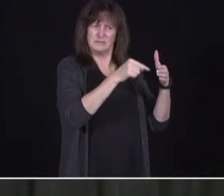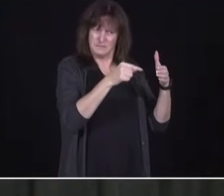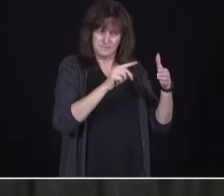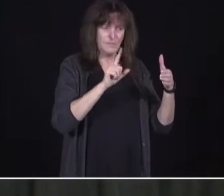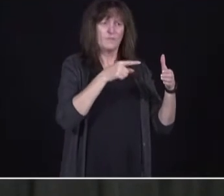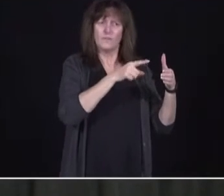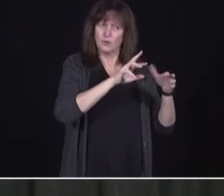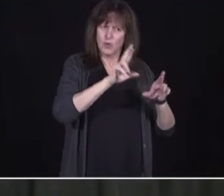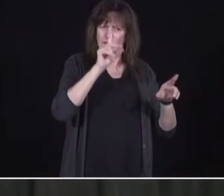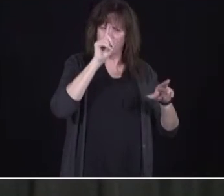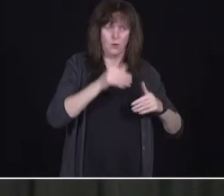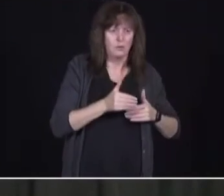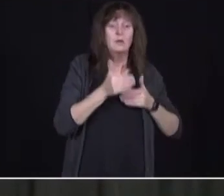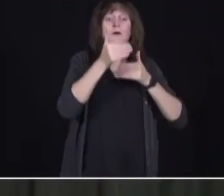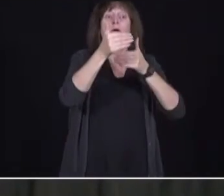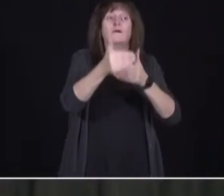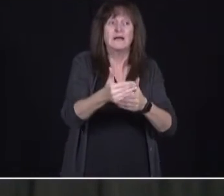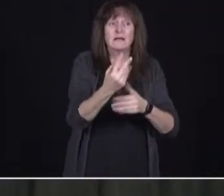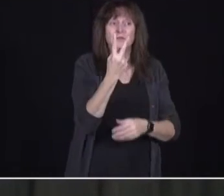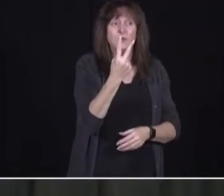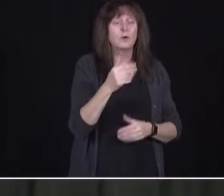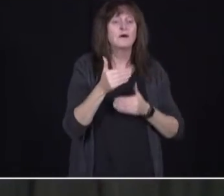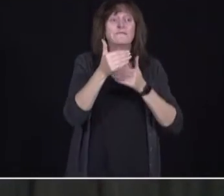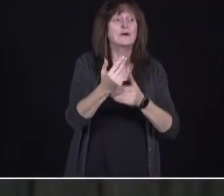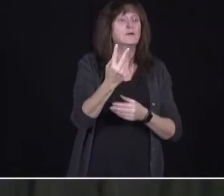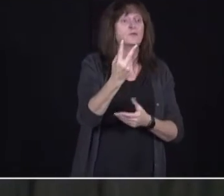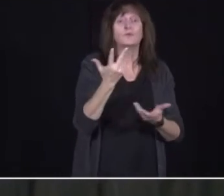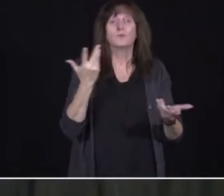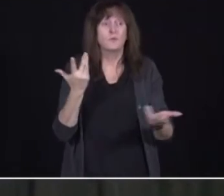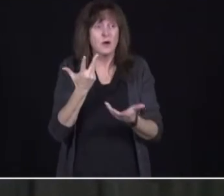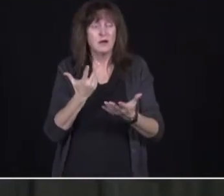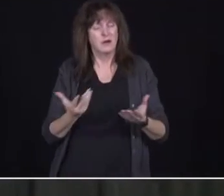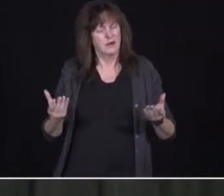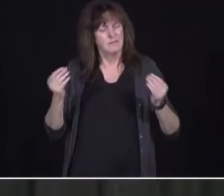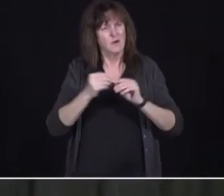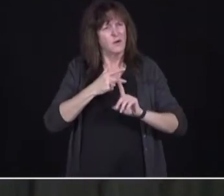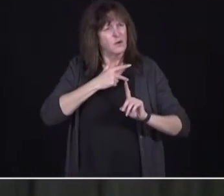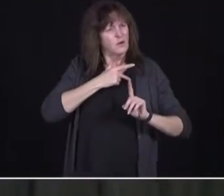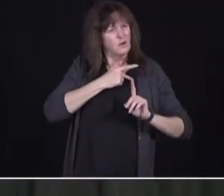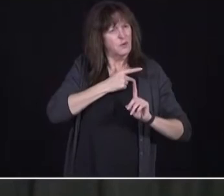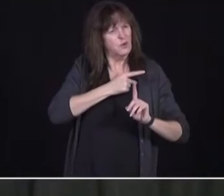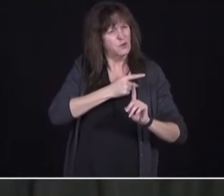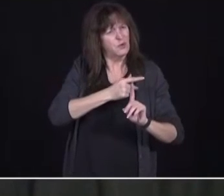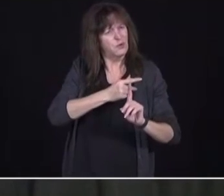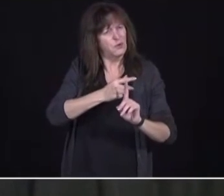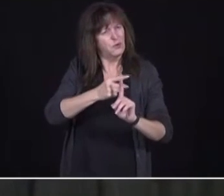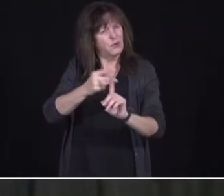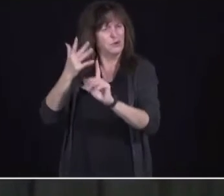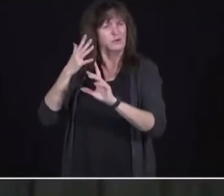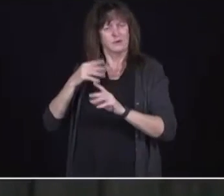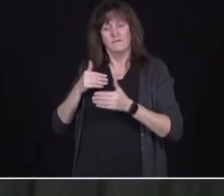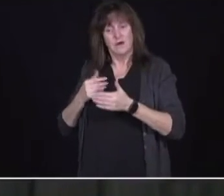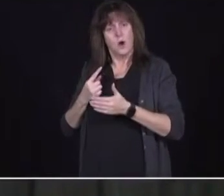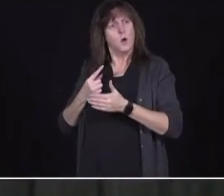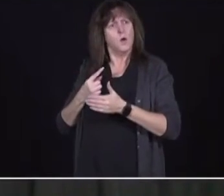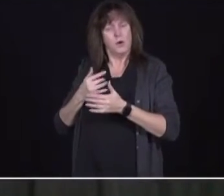Phase 2 will be an even larger logical undertaking than the first. But we are ready.